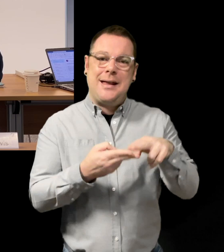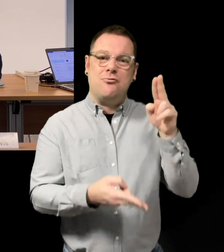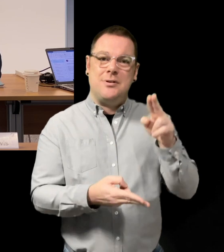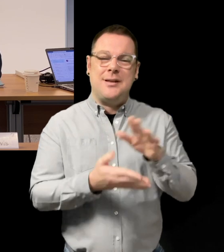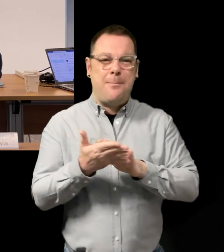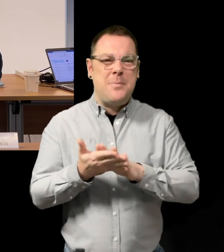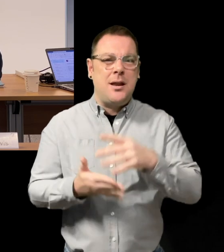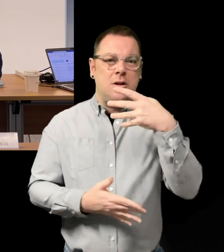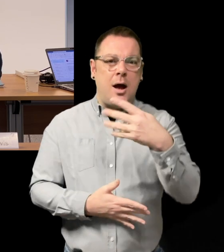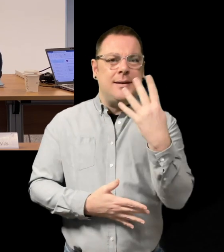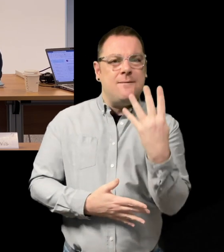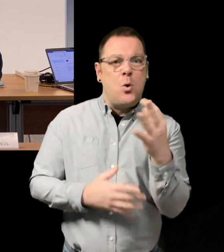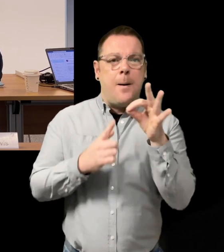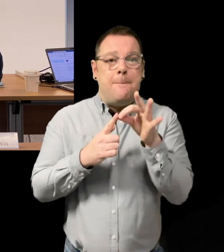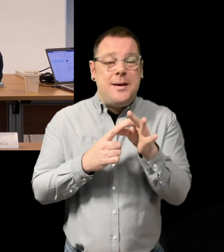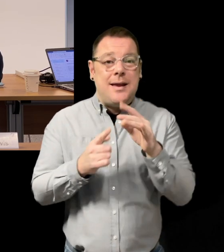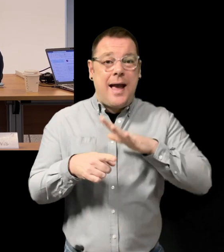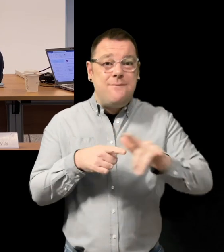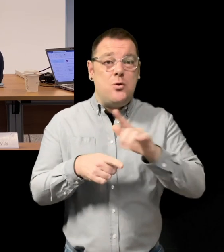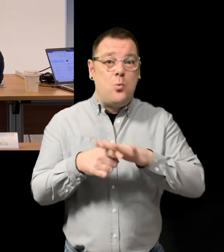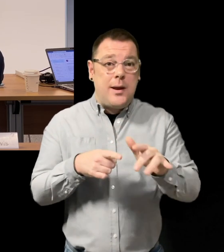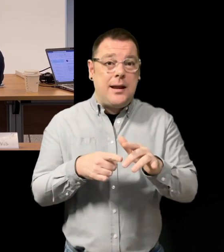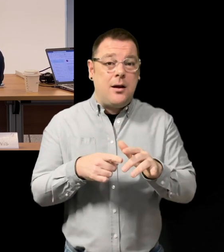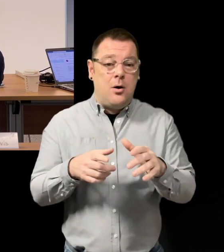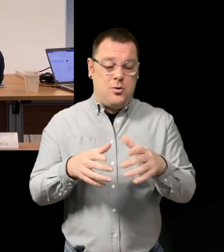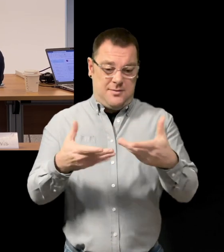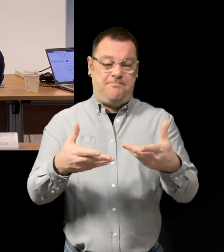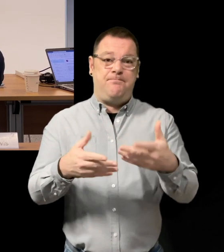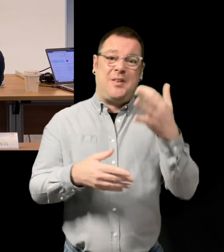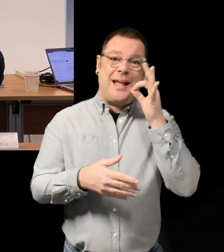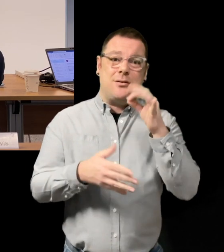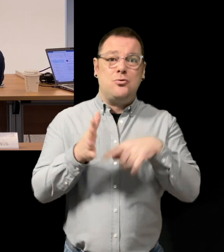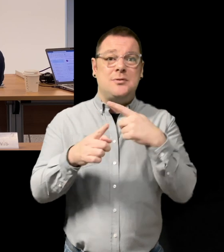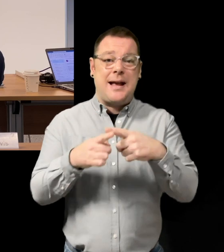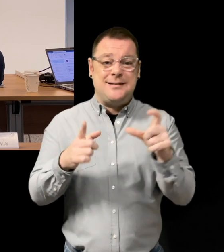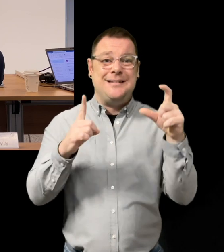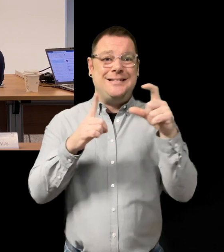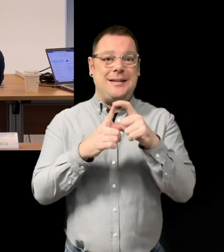That's £0.94 per week increase on a band D property. This is